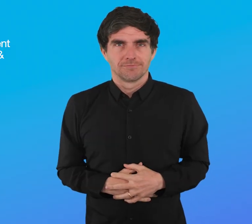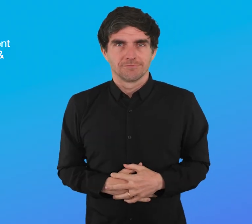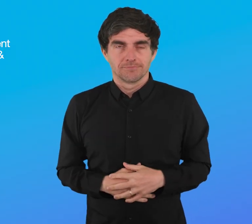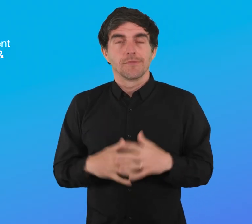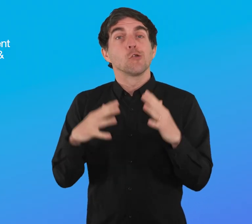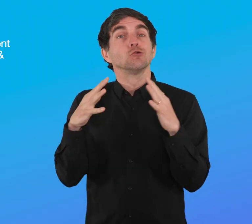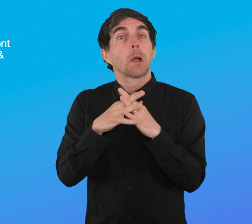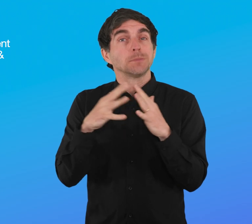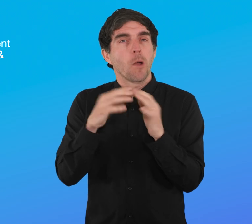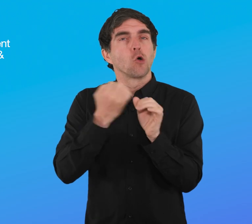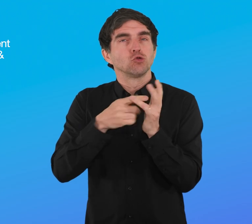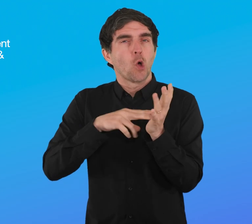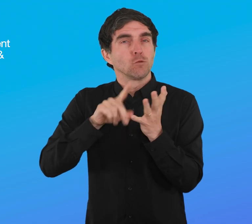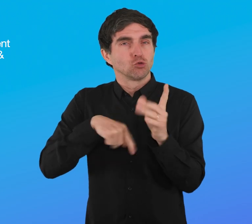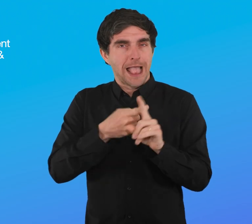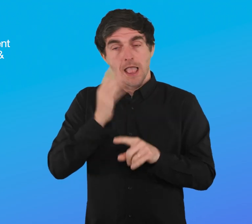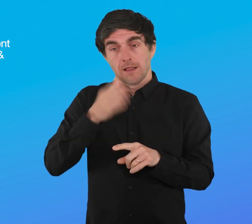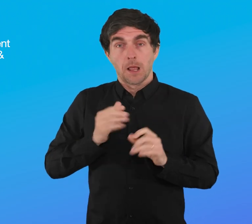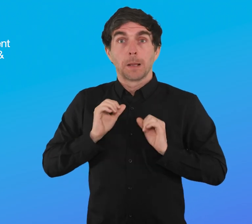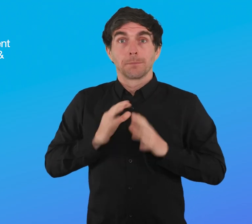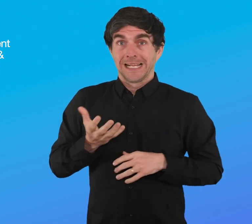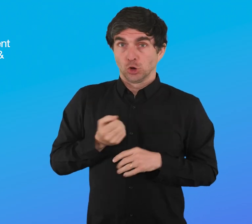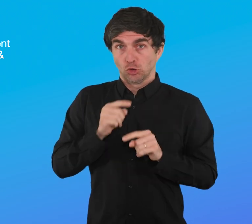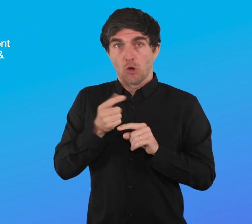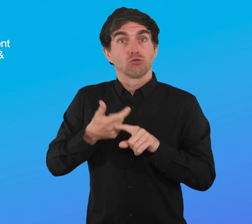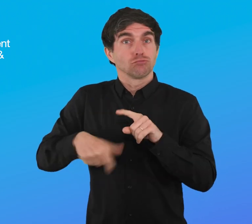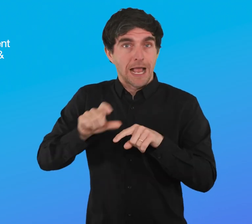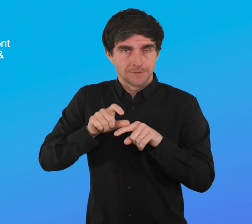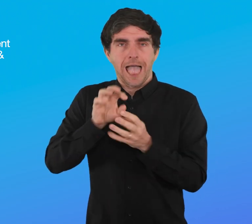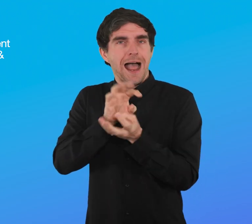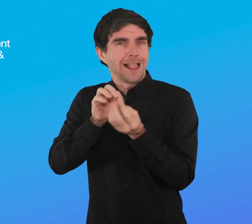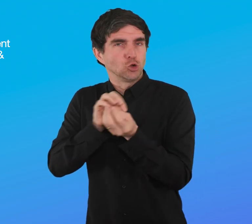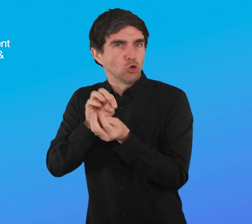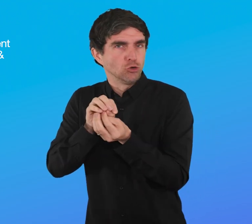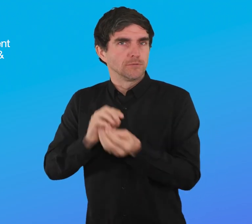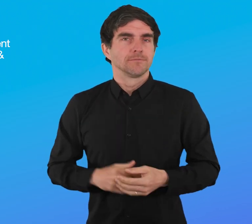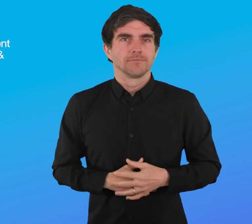https://www.gov.uk/pension-credit-calculator